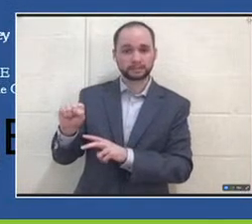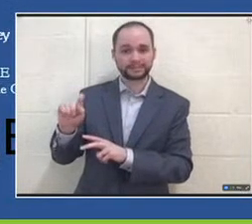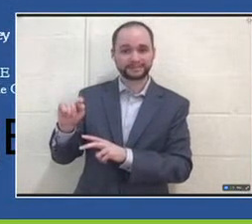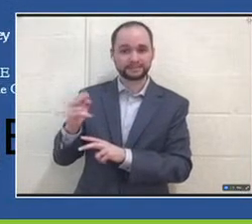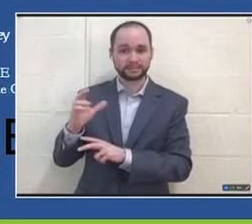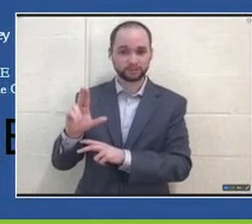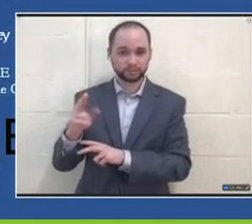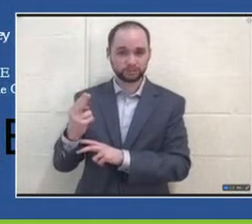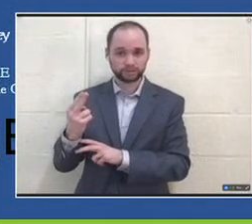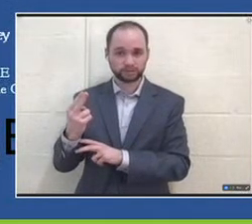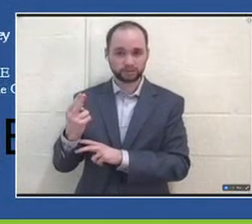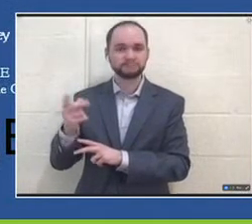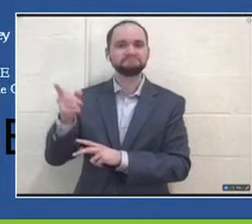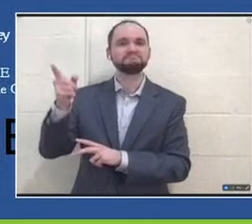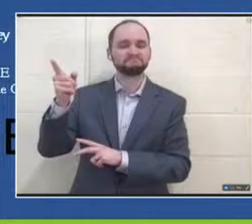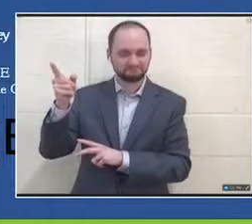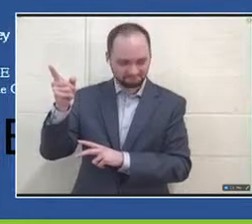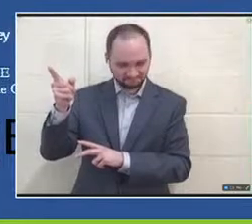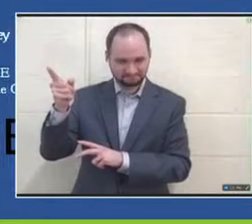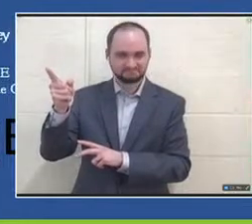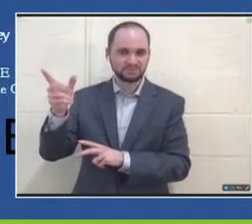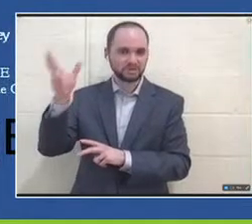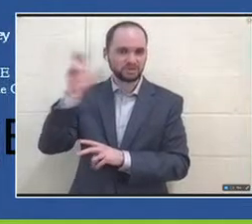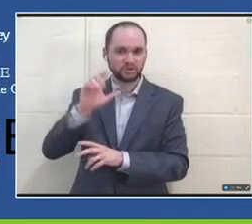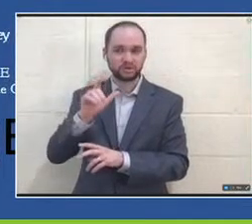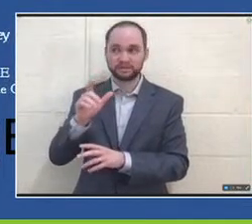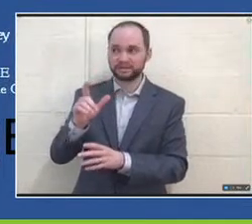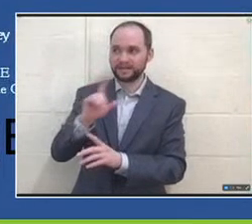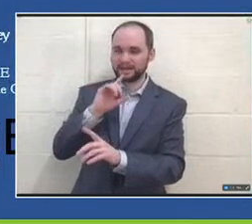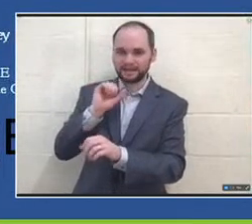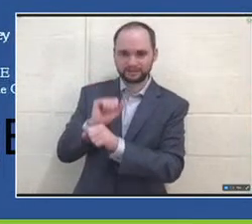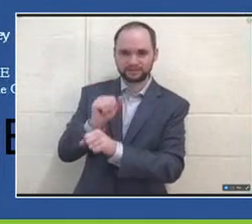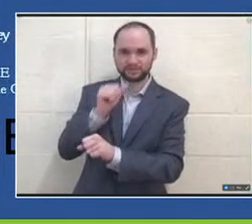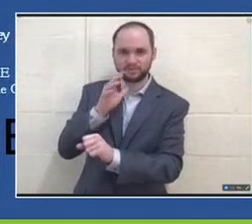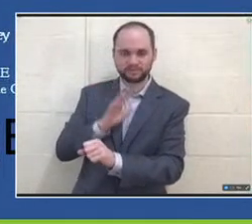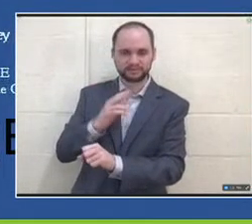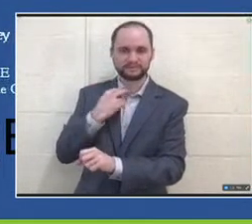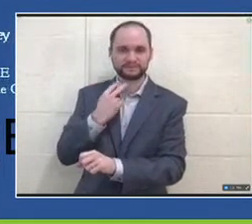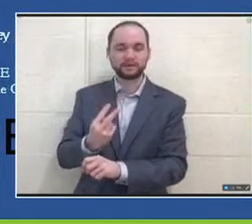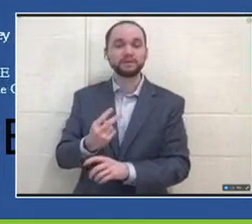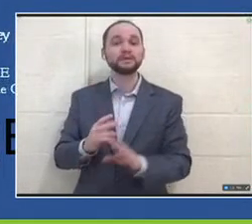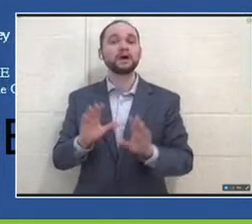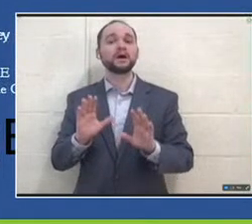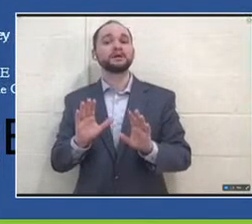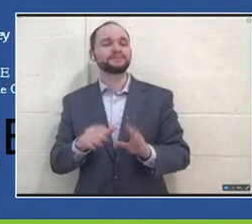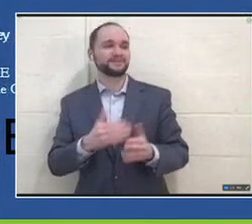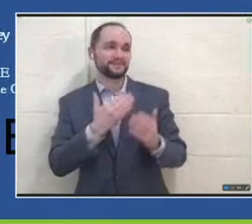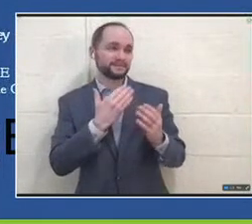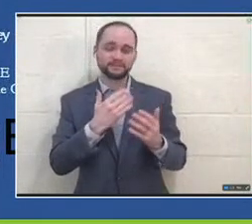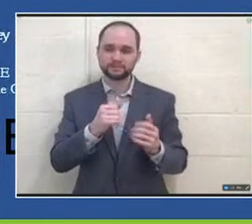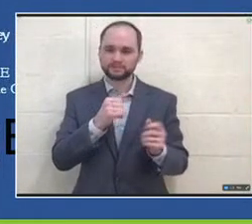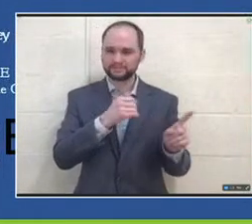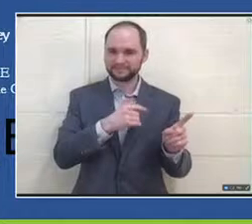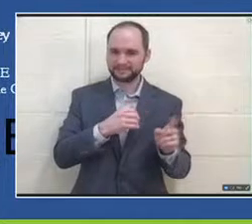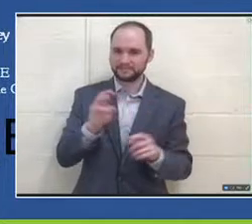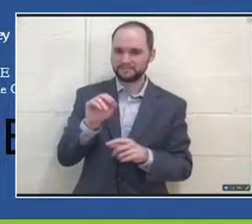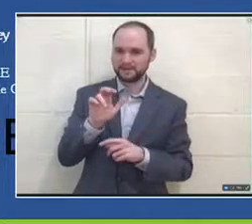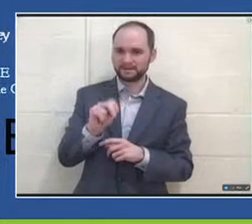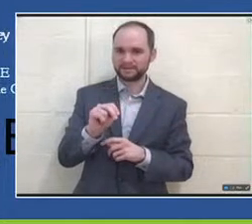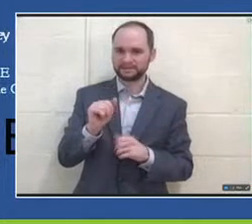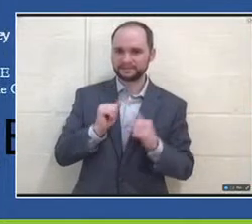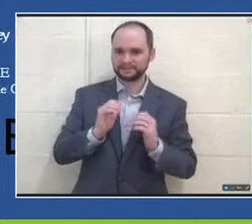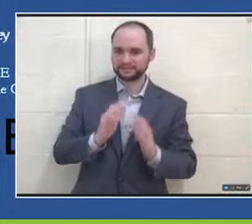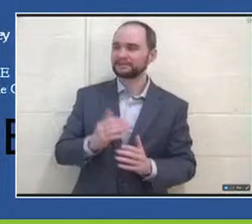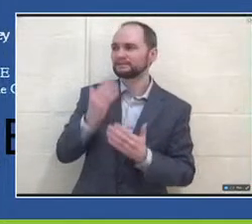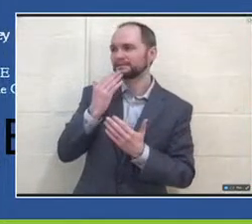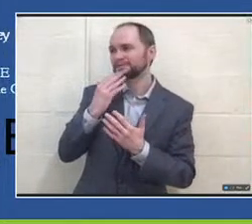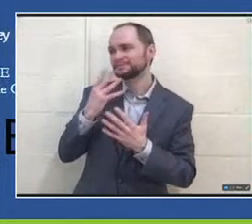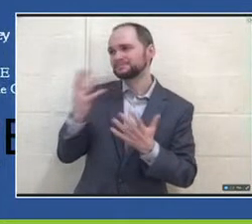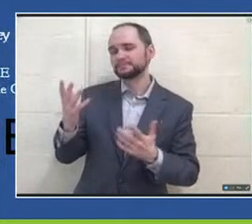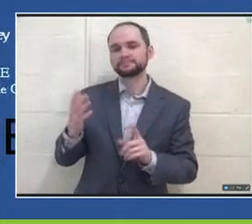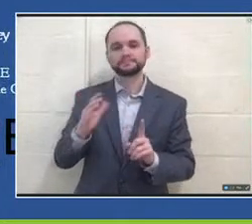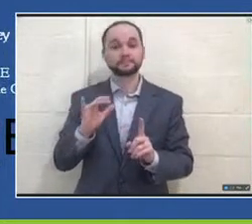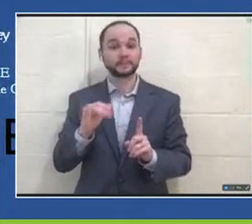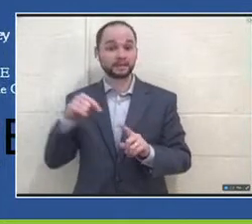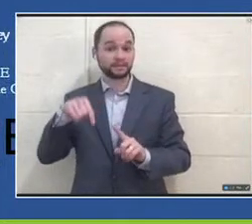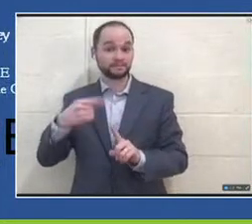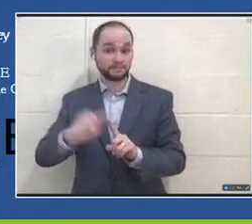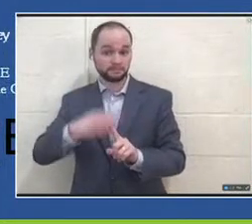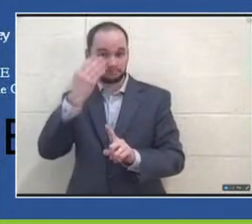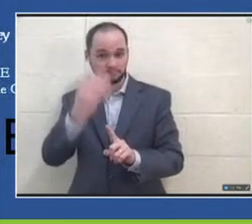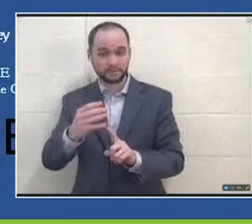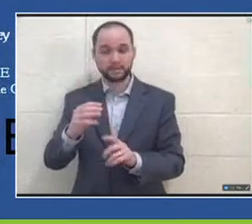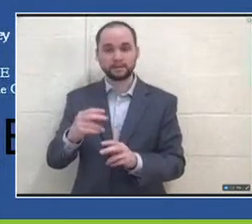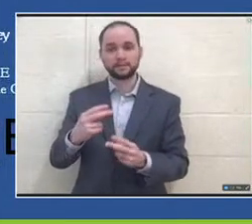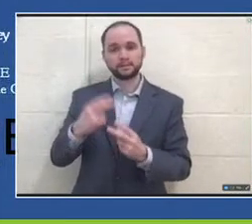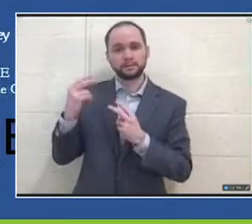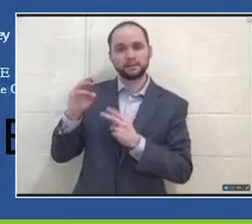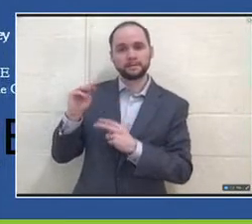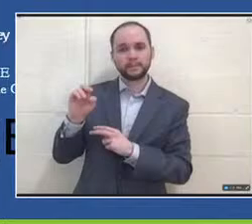Thanks. And then continuing this month Memorial Day weekend 2022 is the 100th anniversary of the